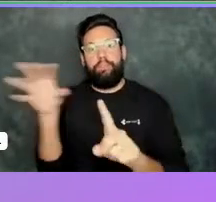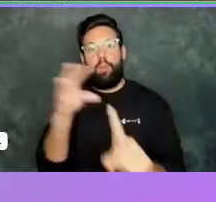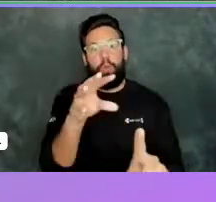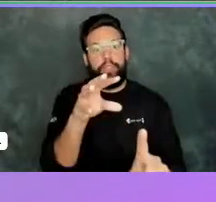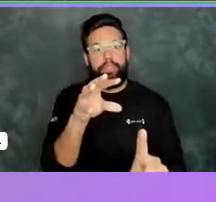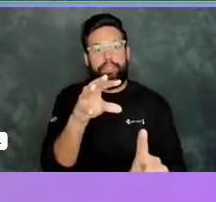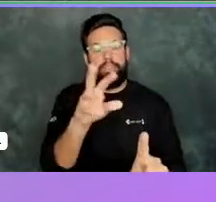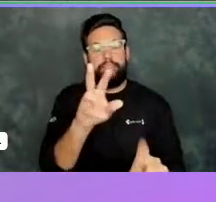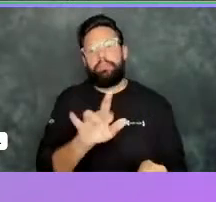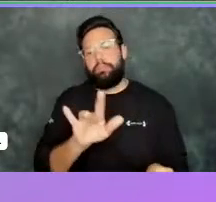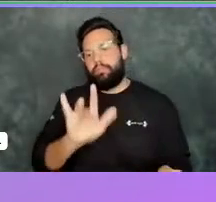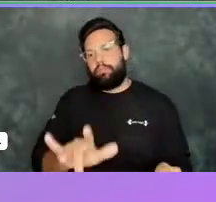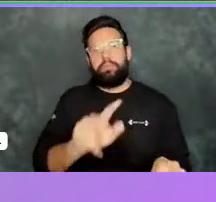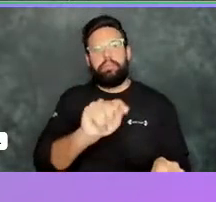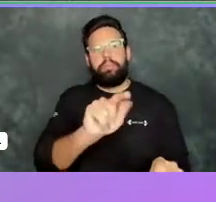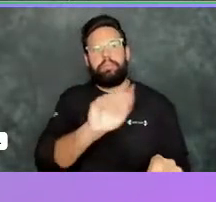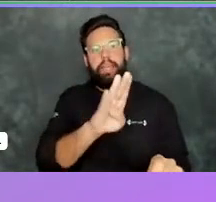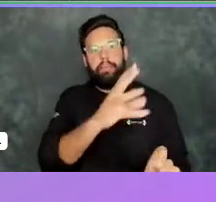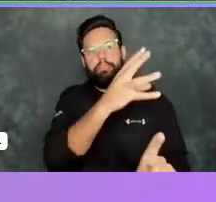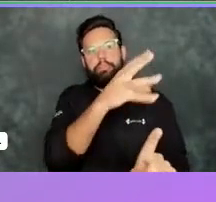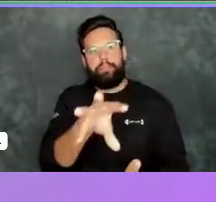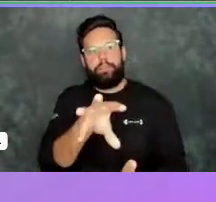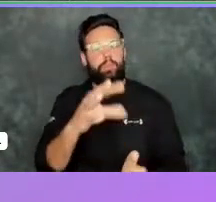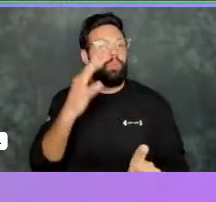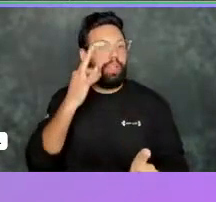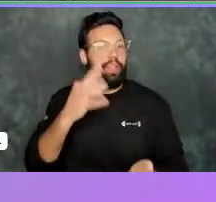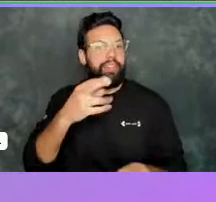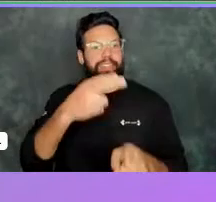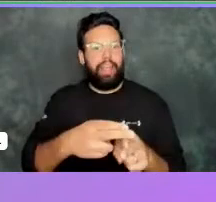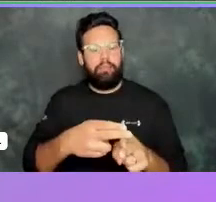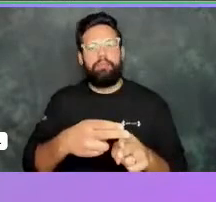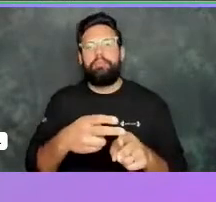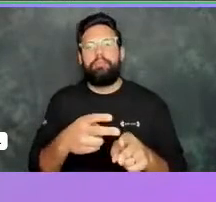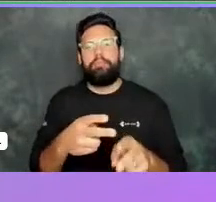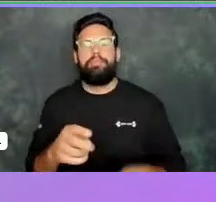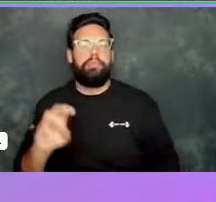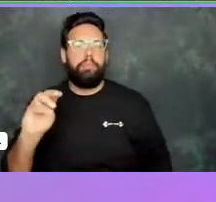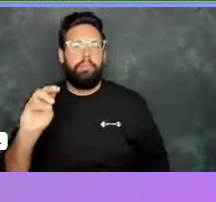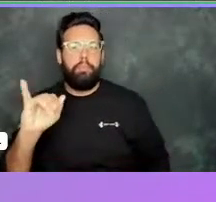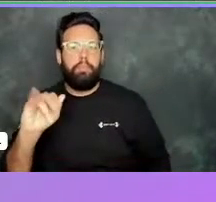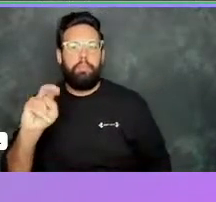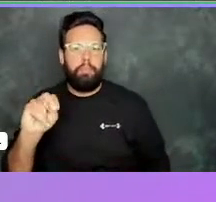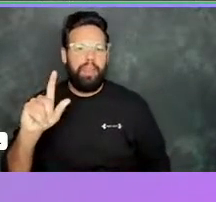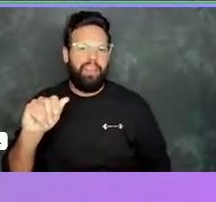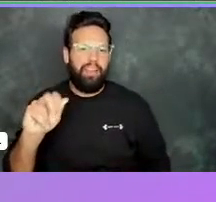[>>] Register your cat. [>>] Register your cat. So I'm going to move the focus